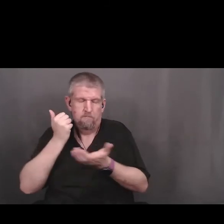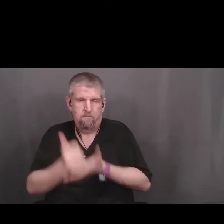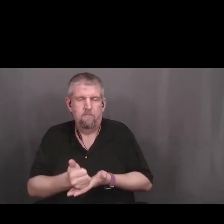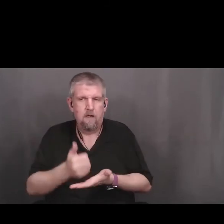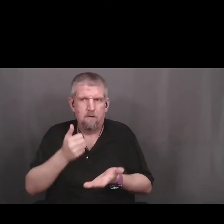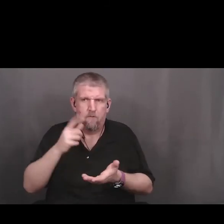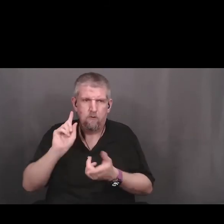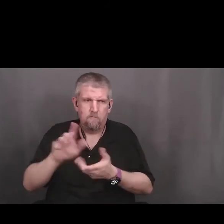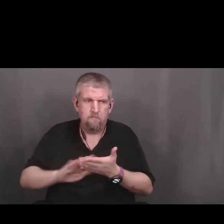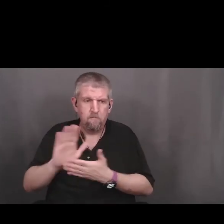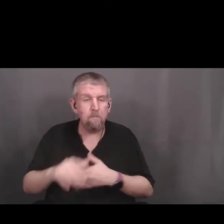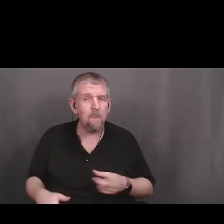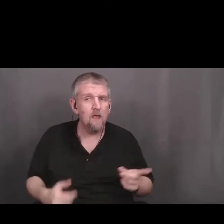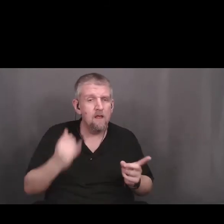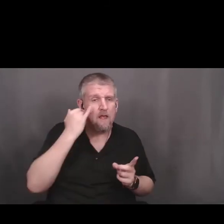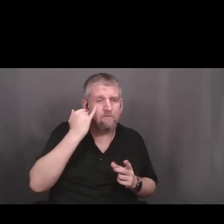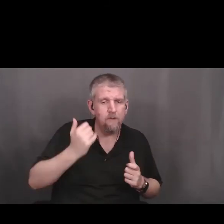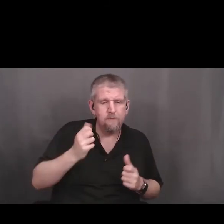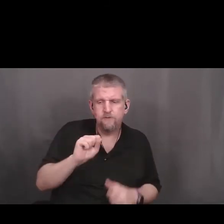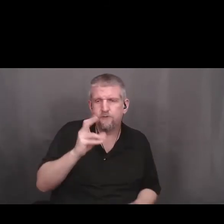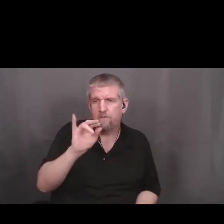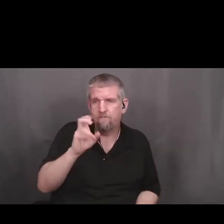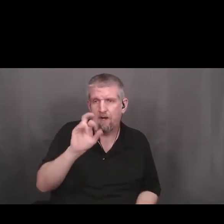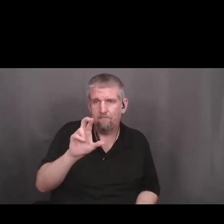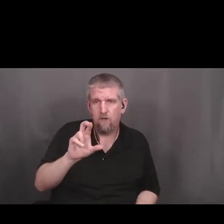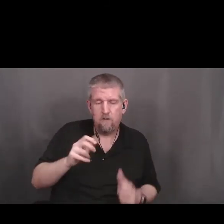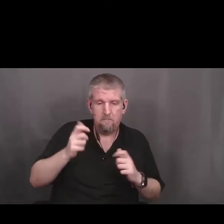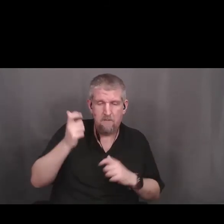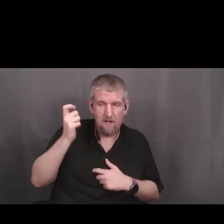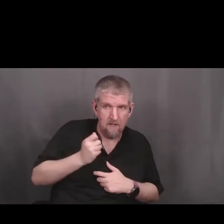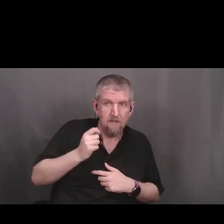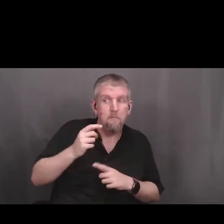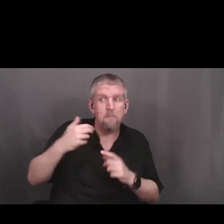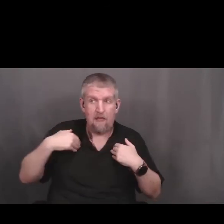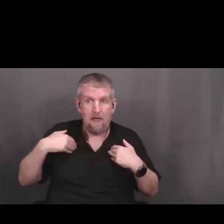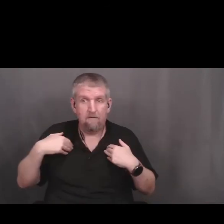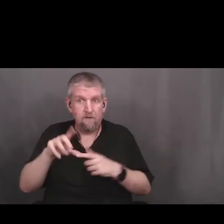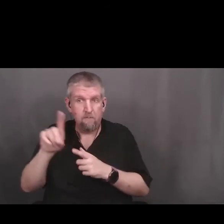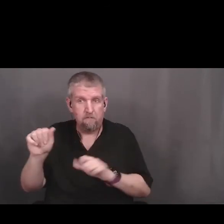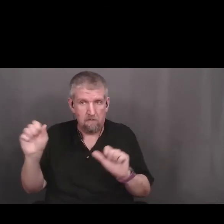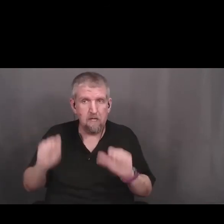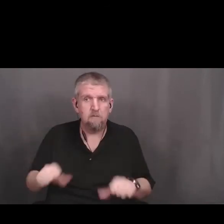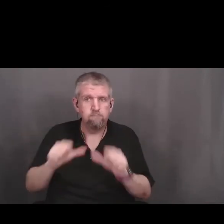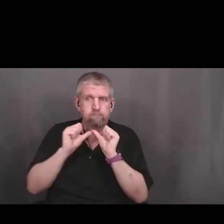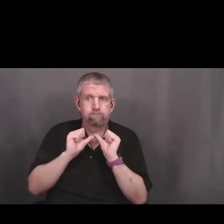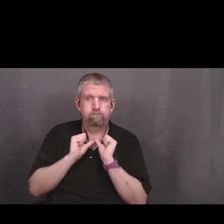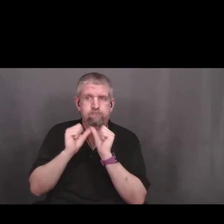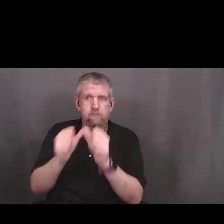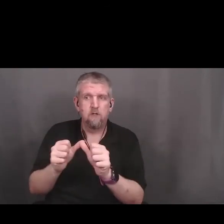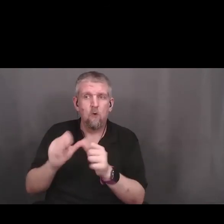Right, so, if they're getting survivor benefits and they do have a disability, they can still receive those benefits as a disabled adult child.